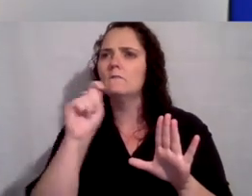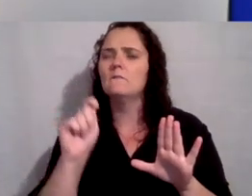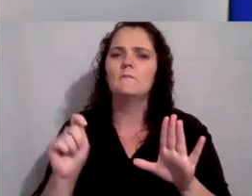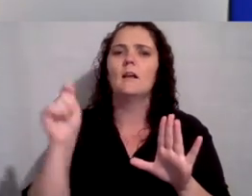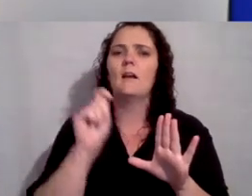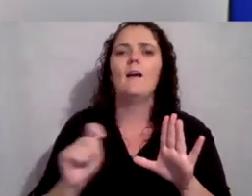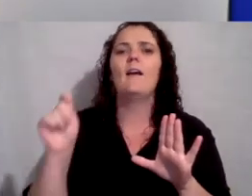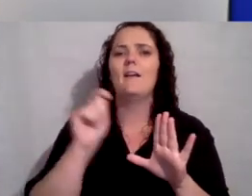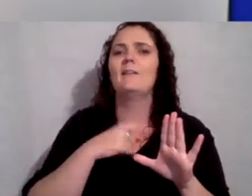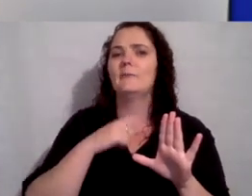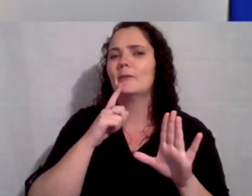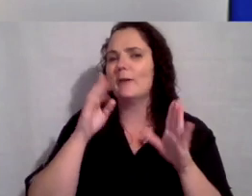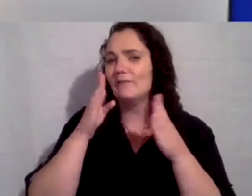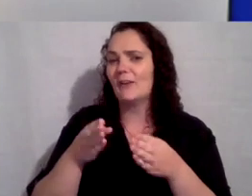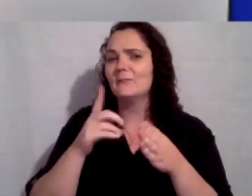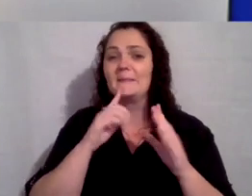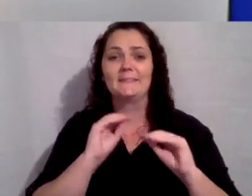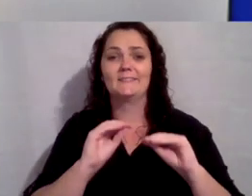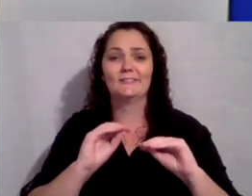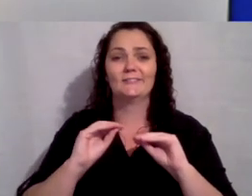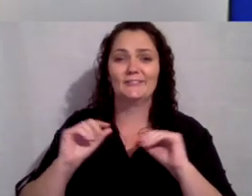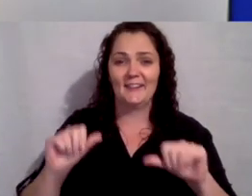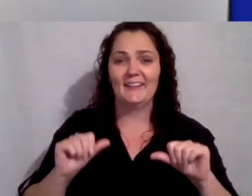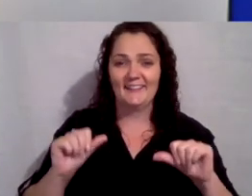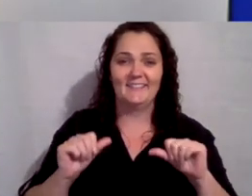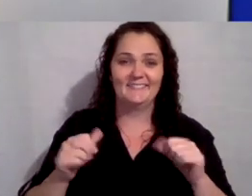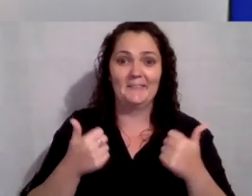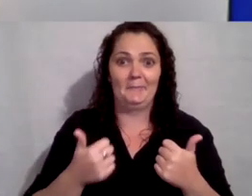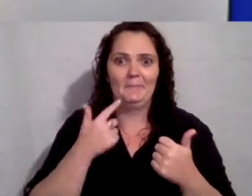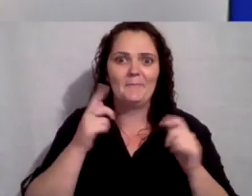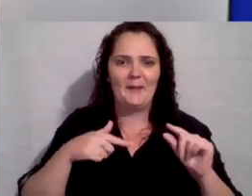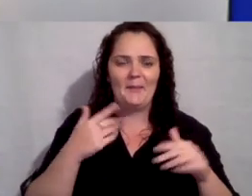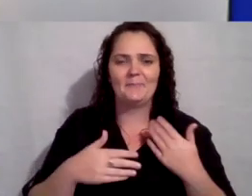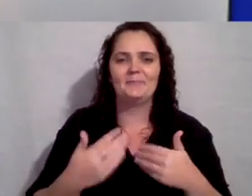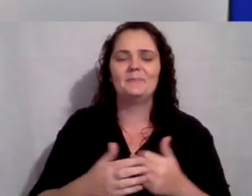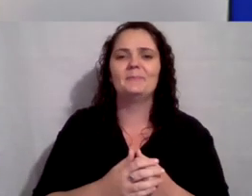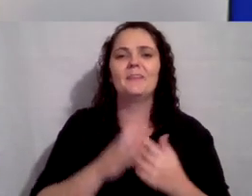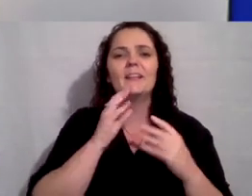you really enjoy that quite a lot so let's dive right into it. I'm going to be sharing some of the things that